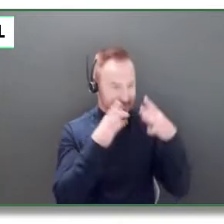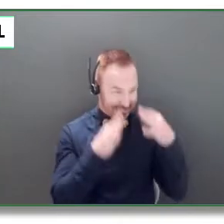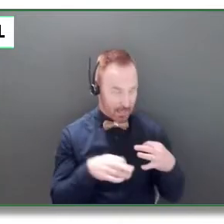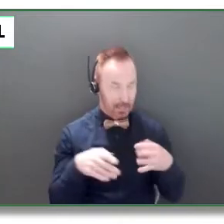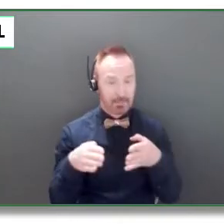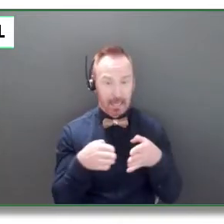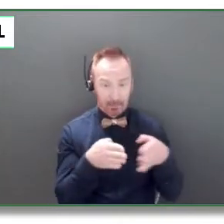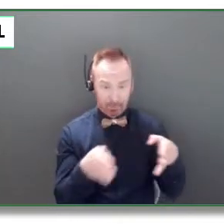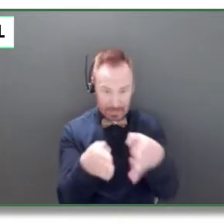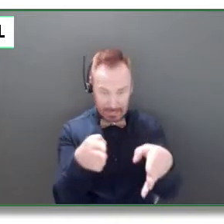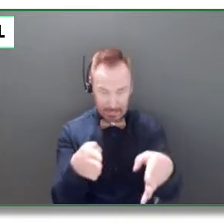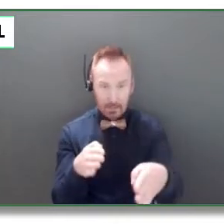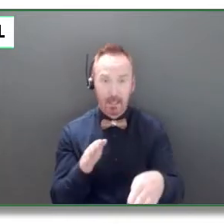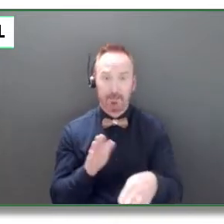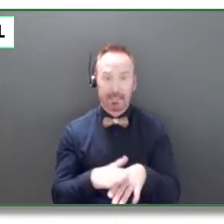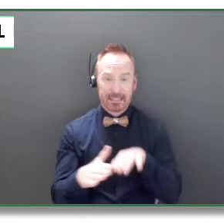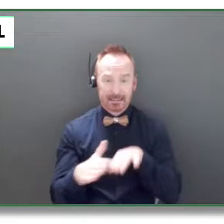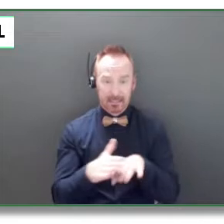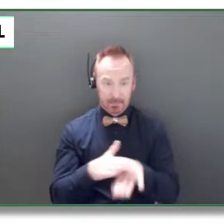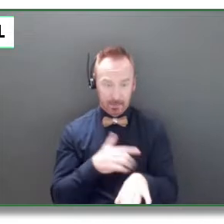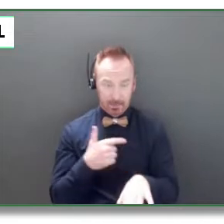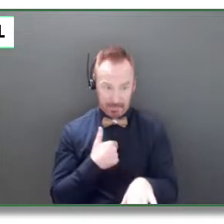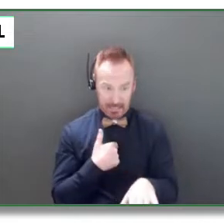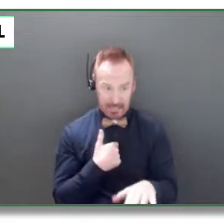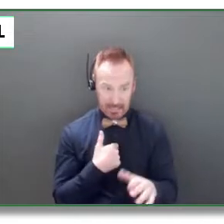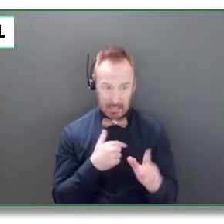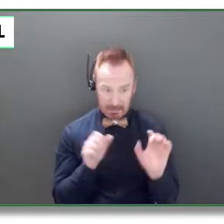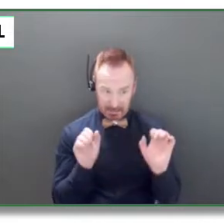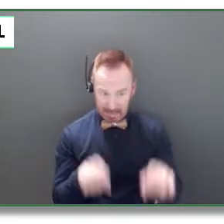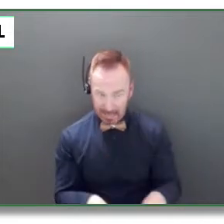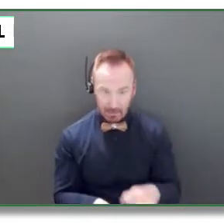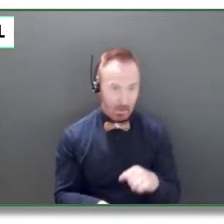them and the challenges that they want and where is the best place for parks to